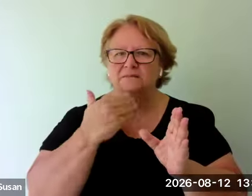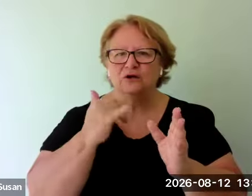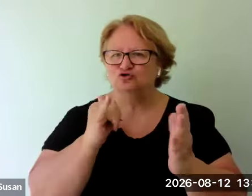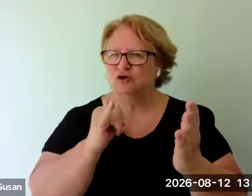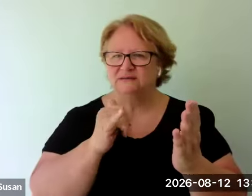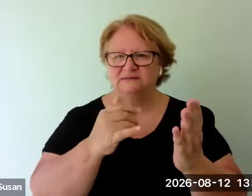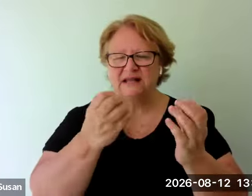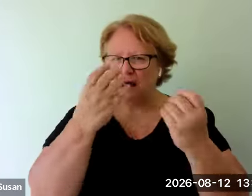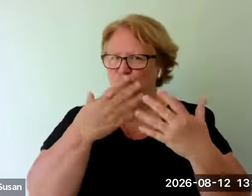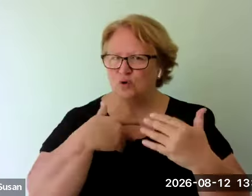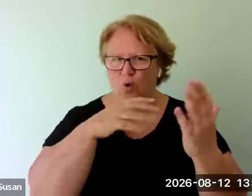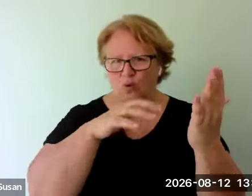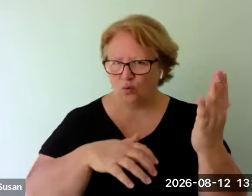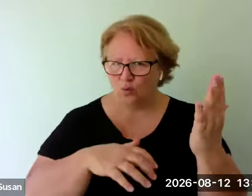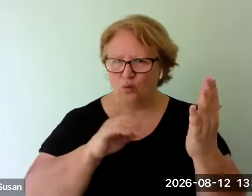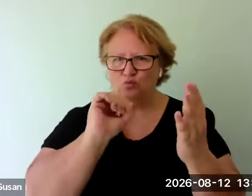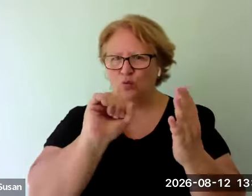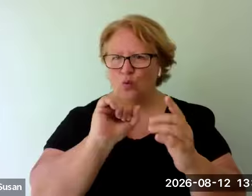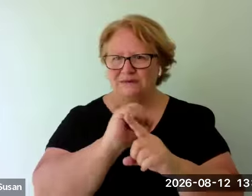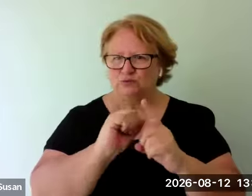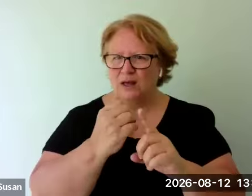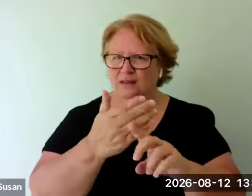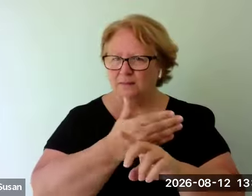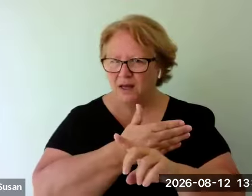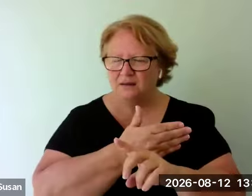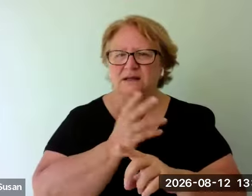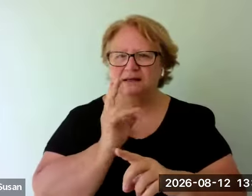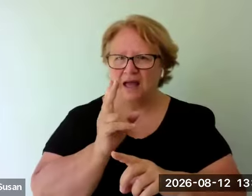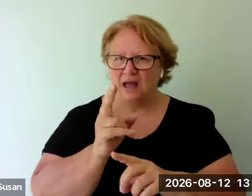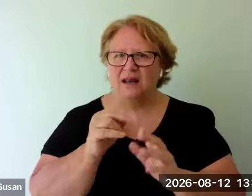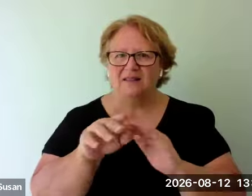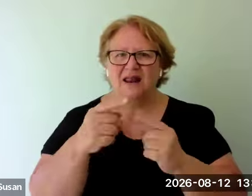to - considering those breaks within the seven years. So,